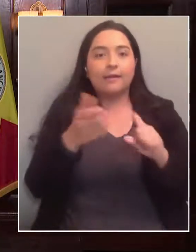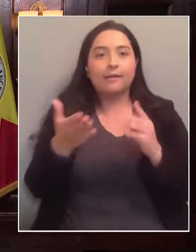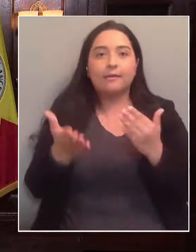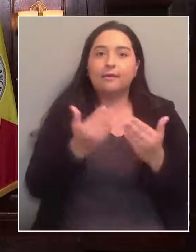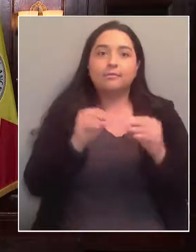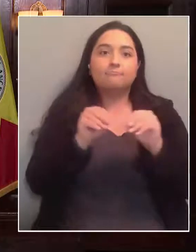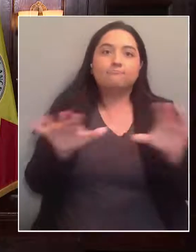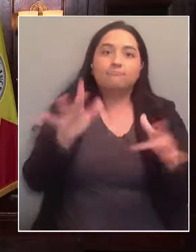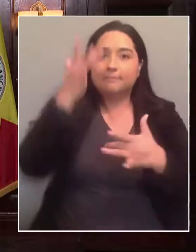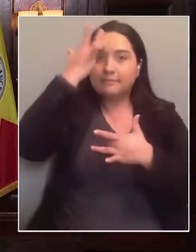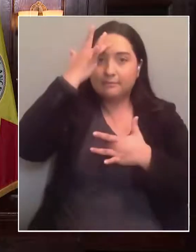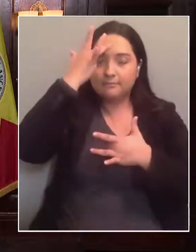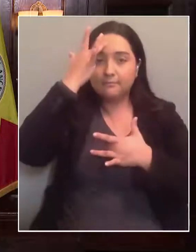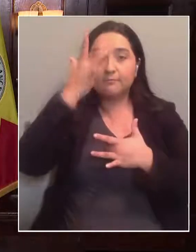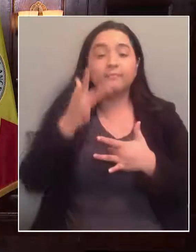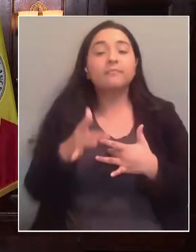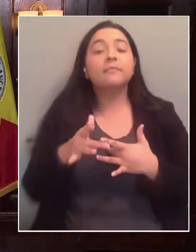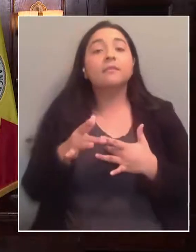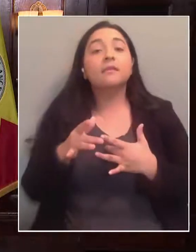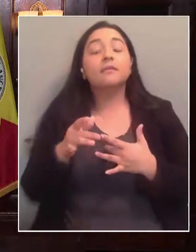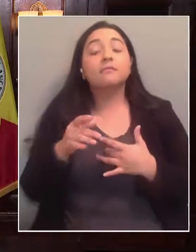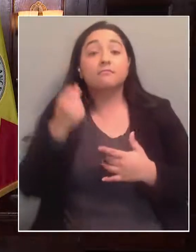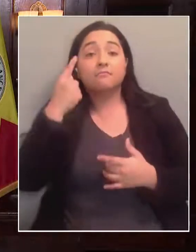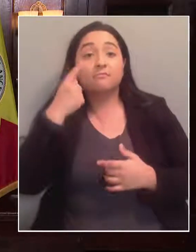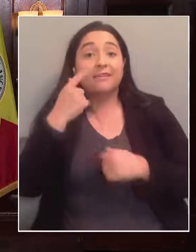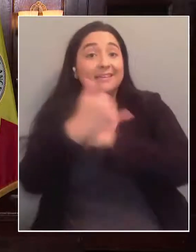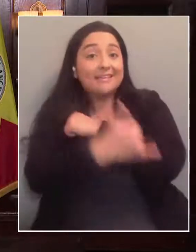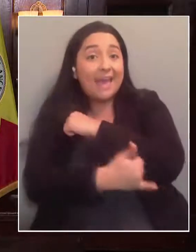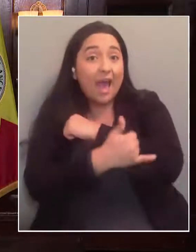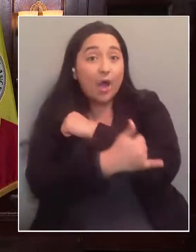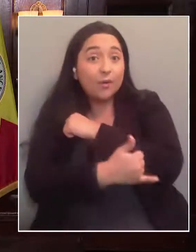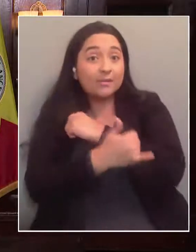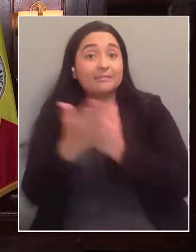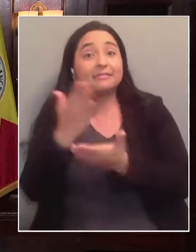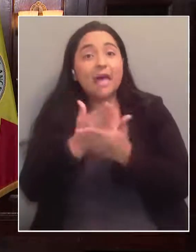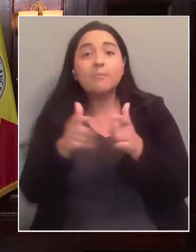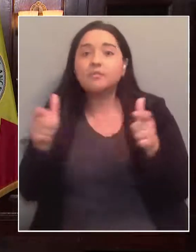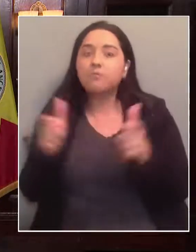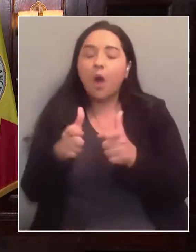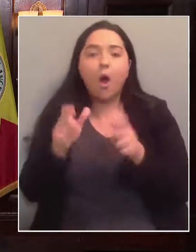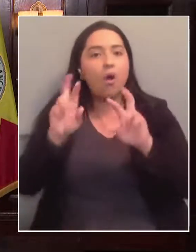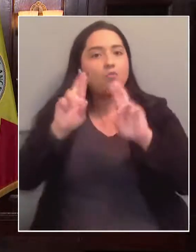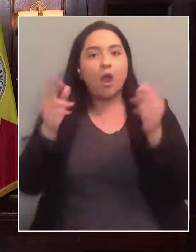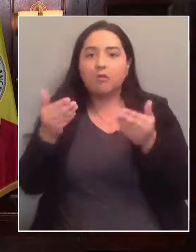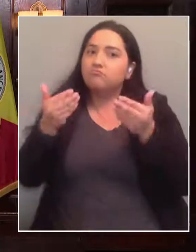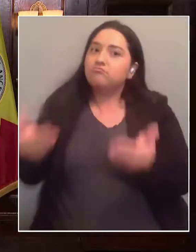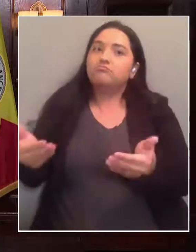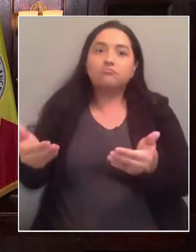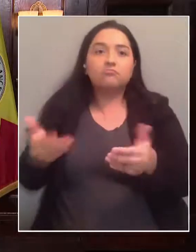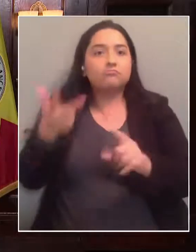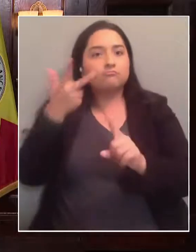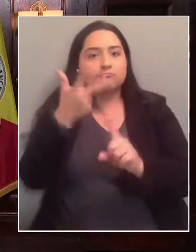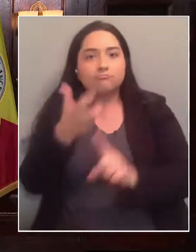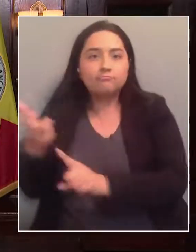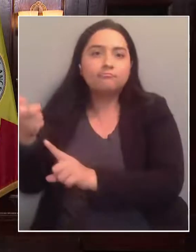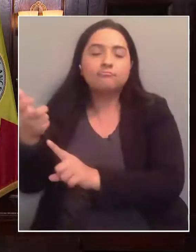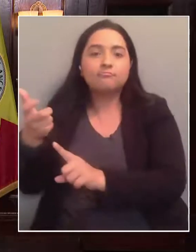IF YOU'RE A GOVERNOR, YOU'RE DIVERSE COUNTY, THEY FINISH THEIR HEALTHCARE WORKERS.